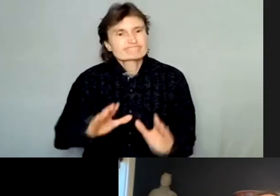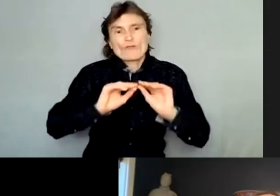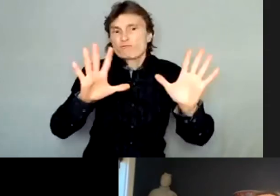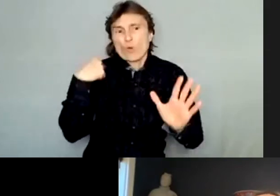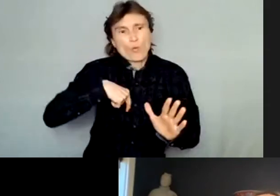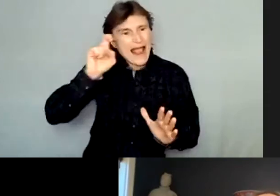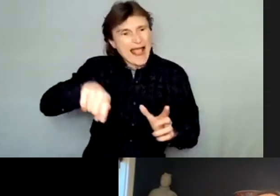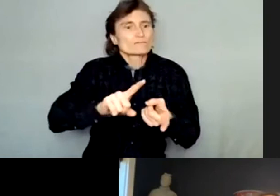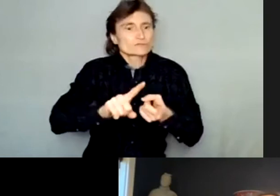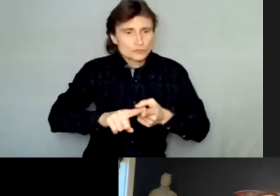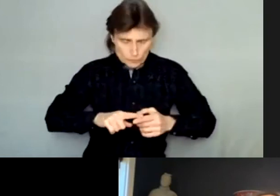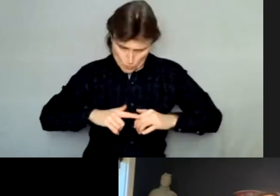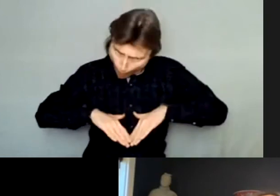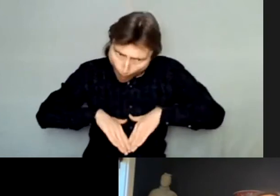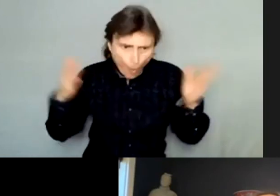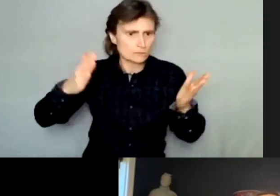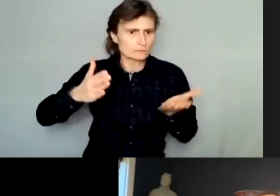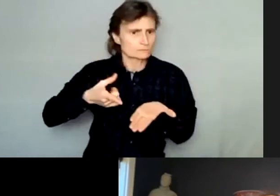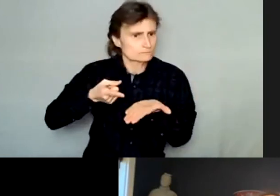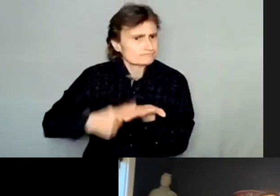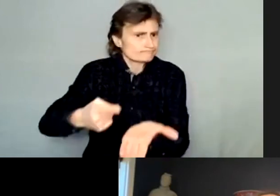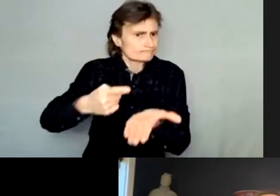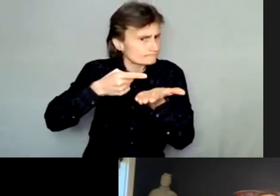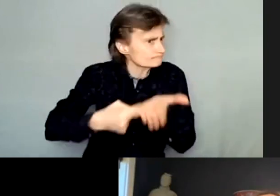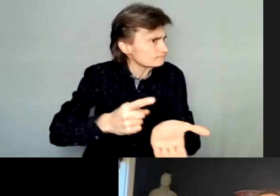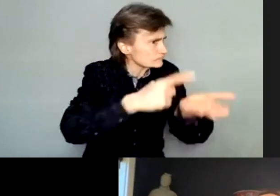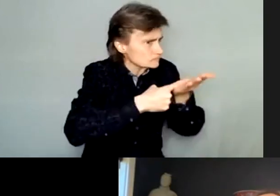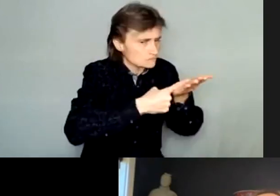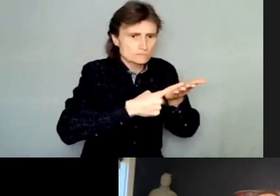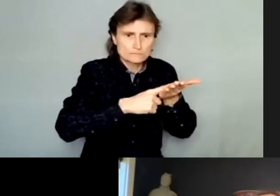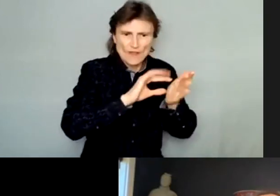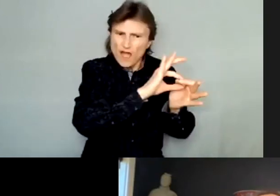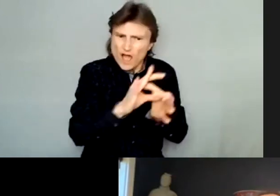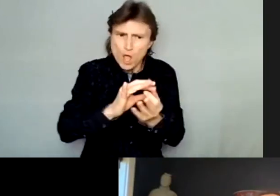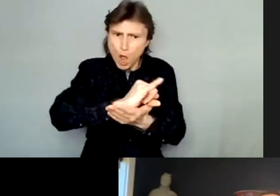work and encouraging our work in a manner that is artist centered.